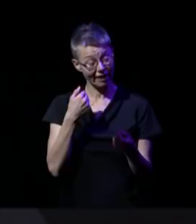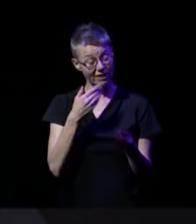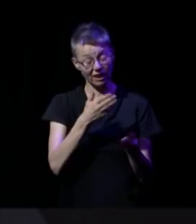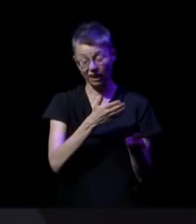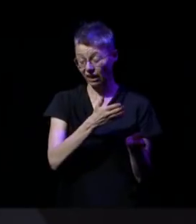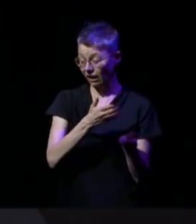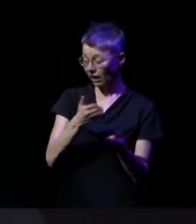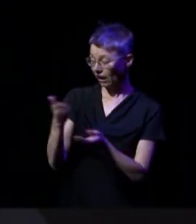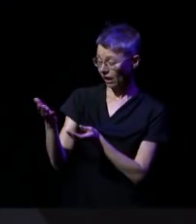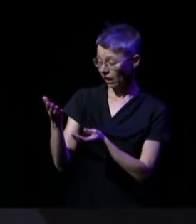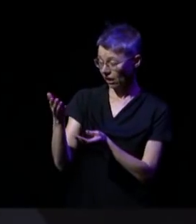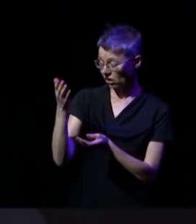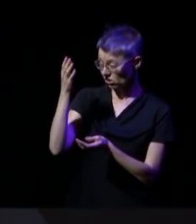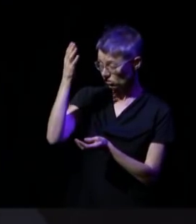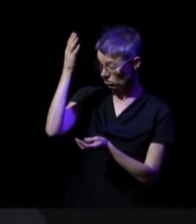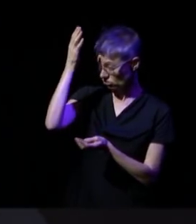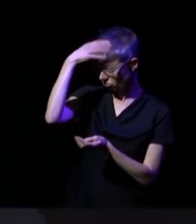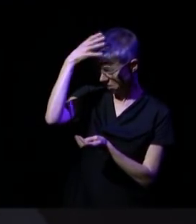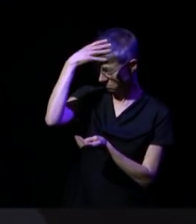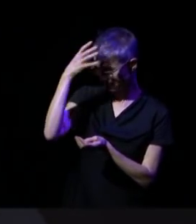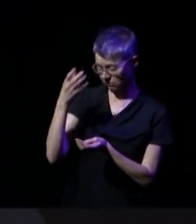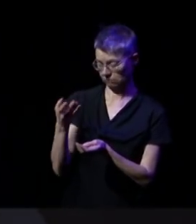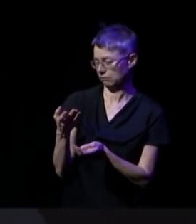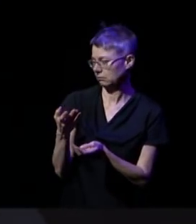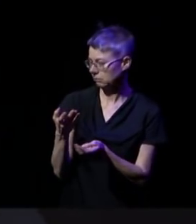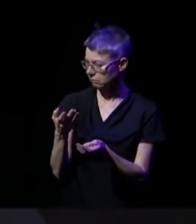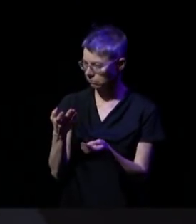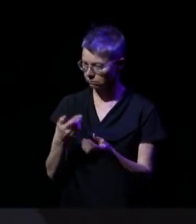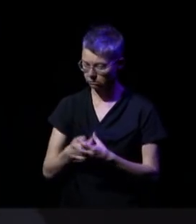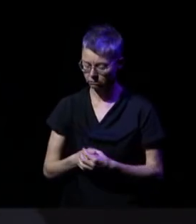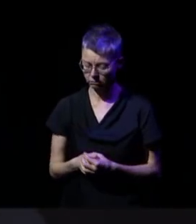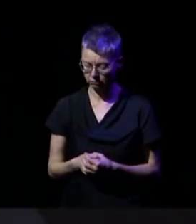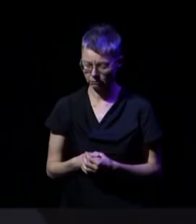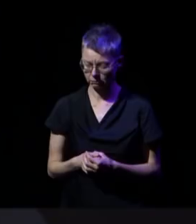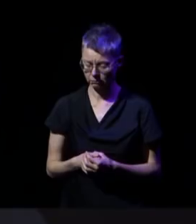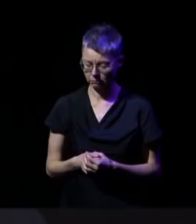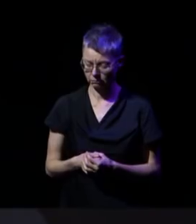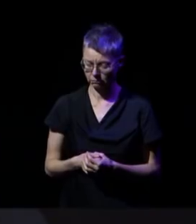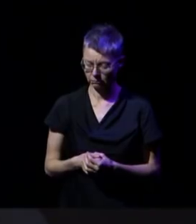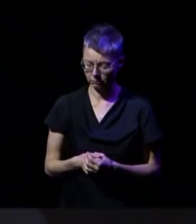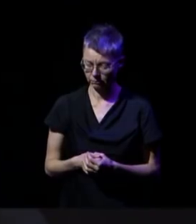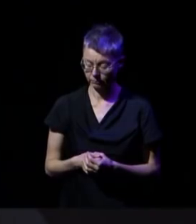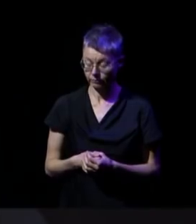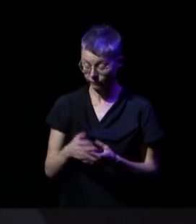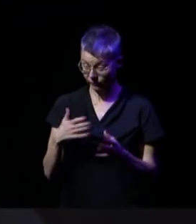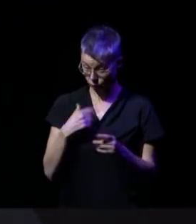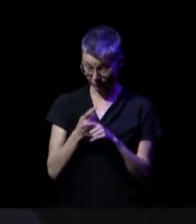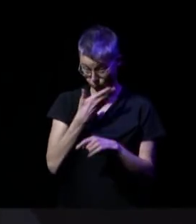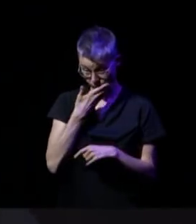and to have to countenance, I mean. And when I talk about beauty, I'm not talking